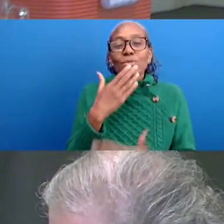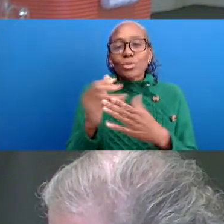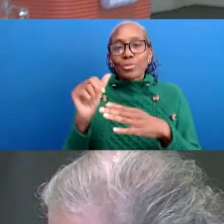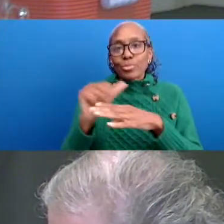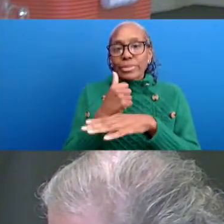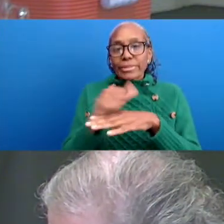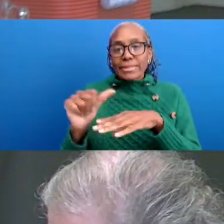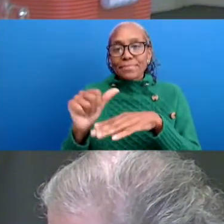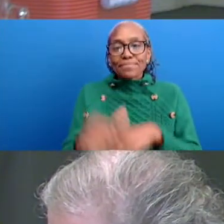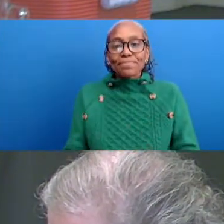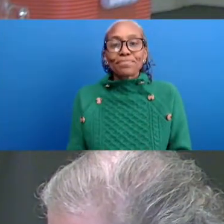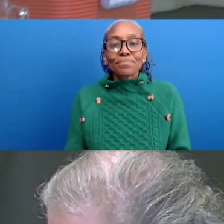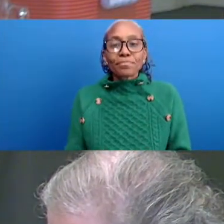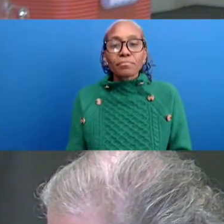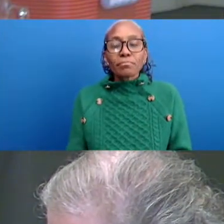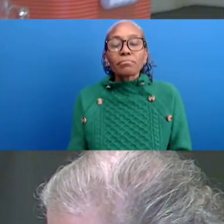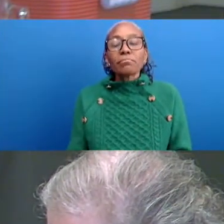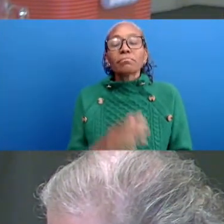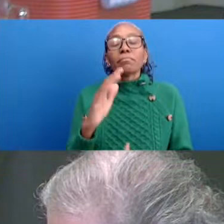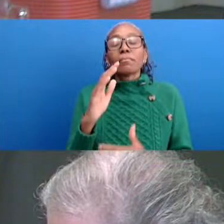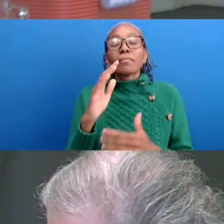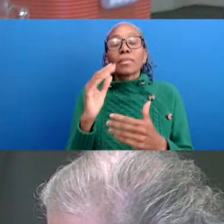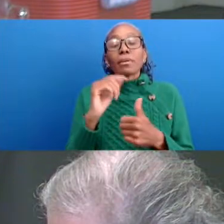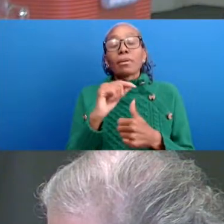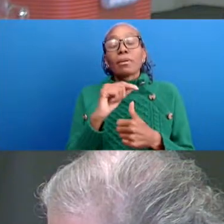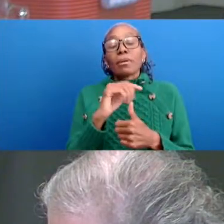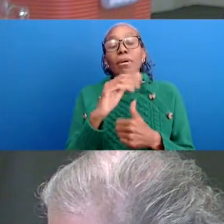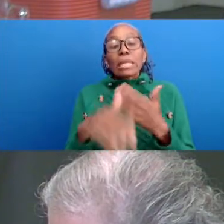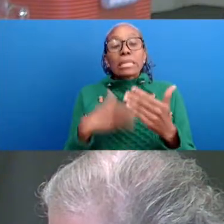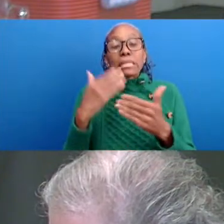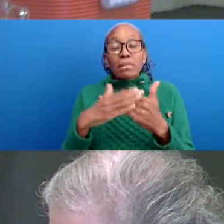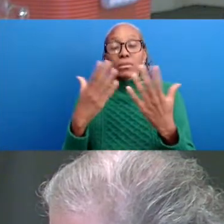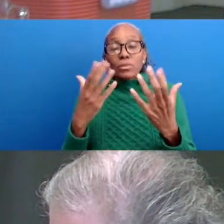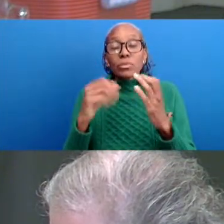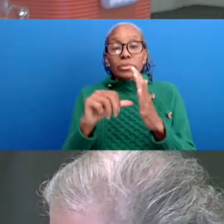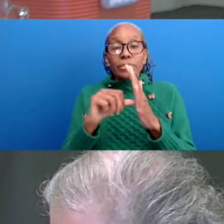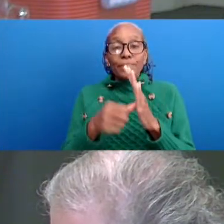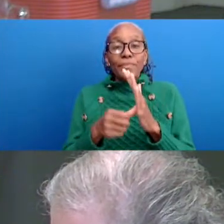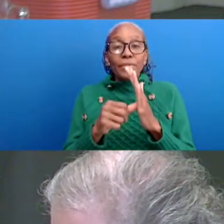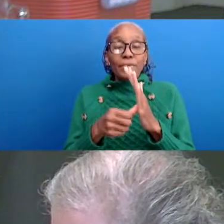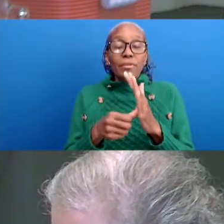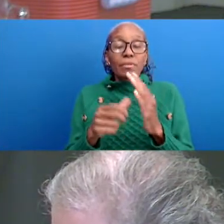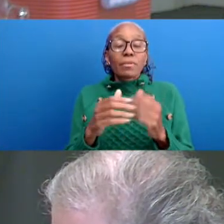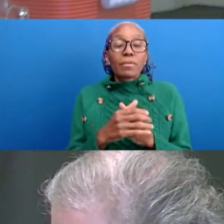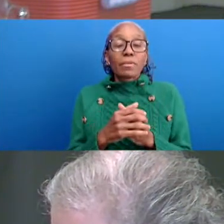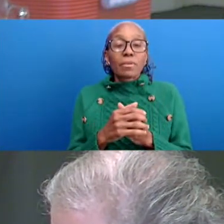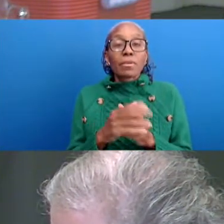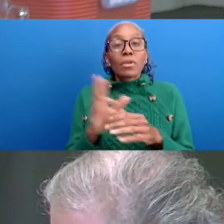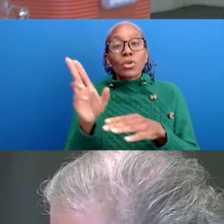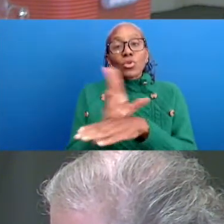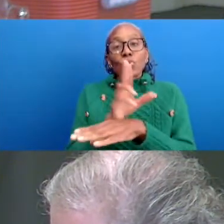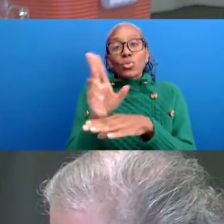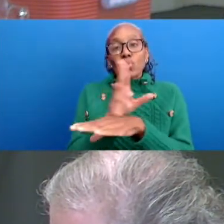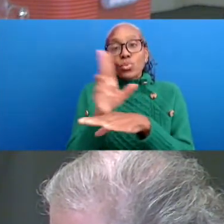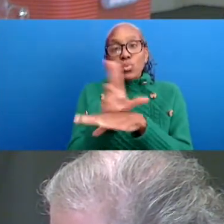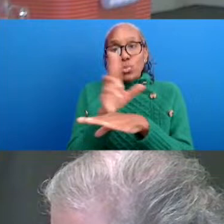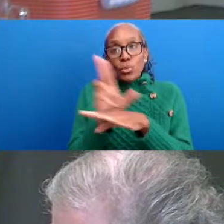LAW BUT IT'S STILL GOOD, GOOD, GOOD PRACTICE.